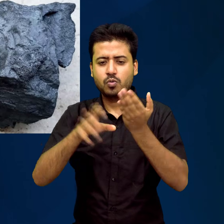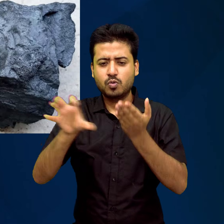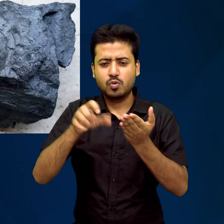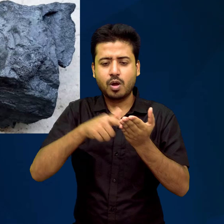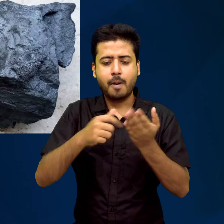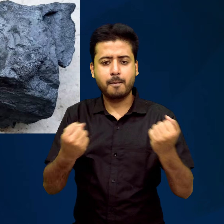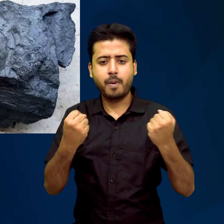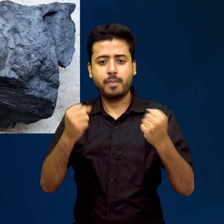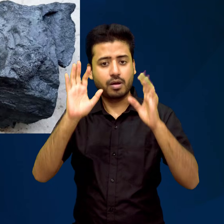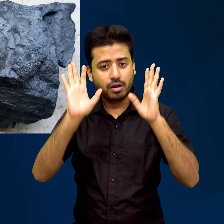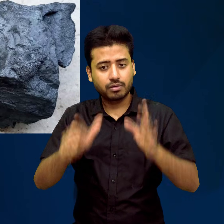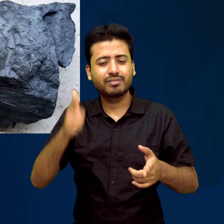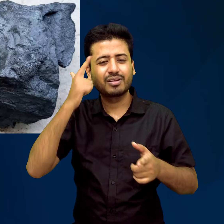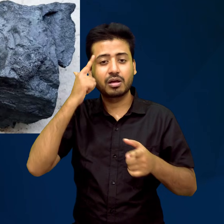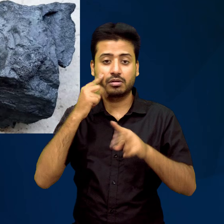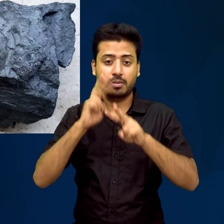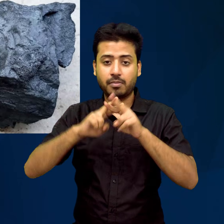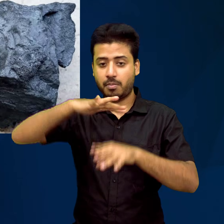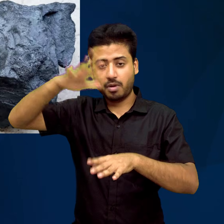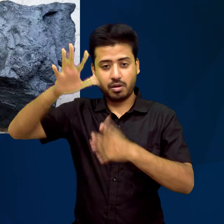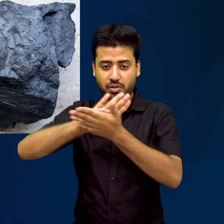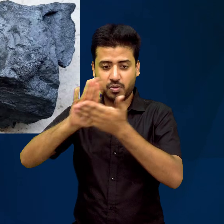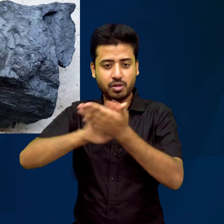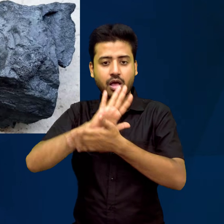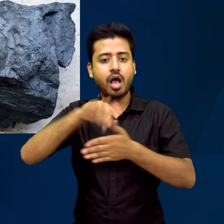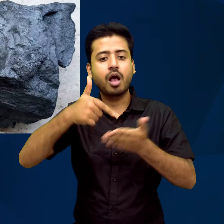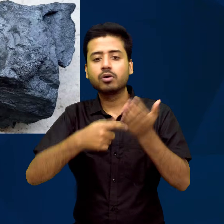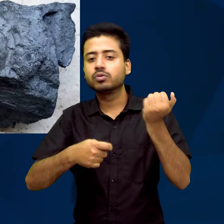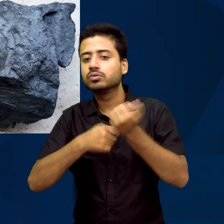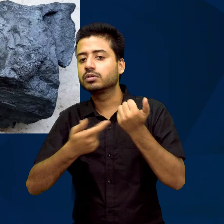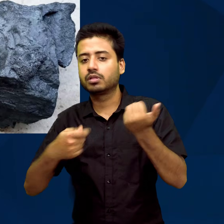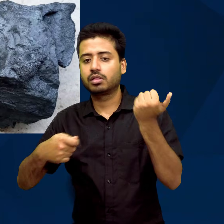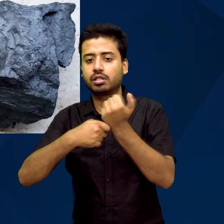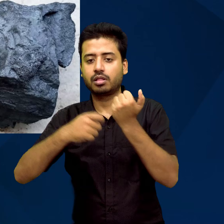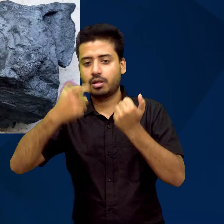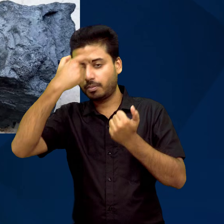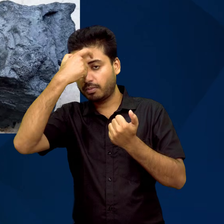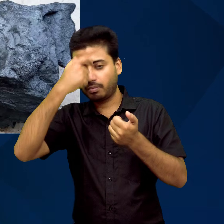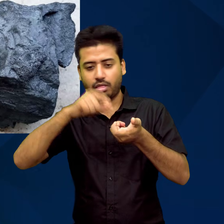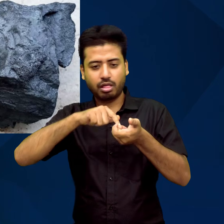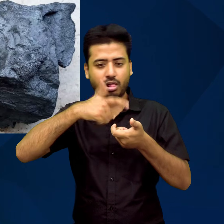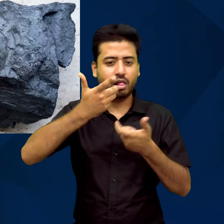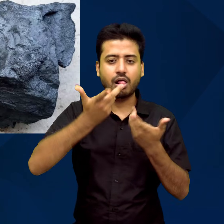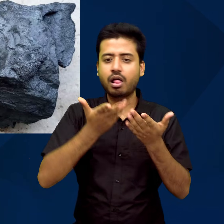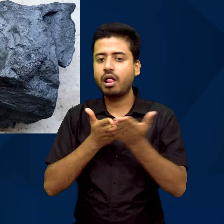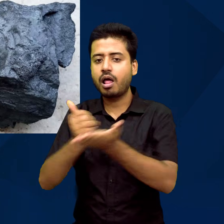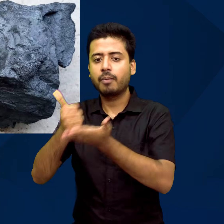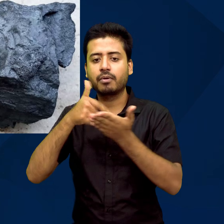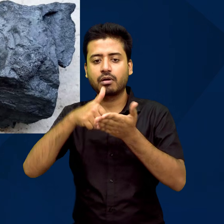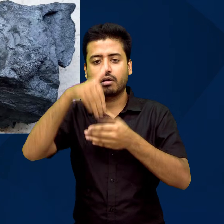ammonium chloride and zinc chloride. For filling the can, the black paste is injected into the zinc